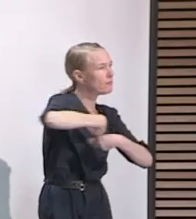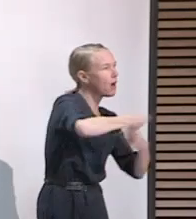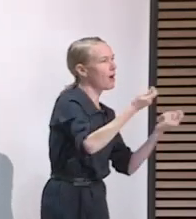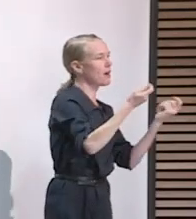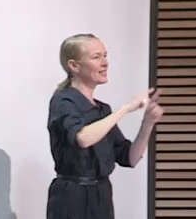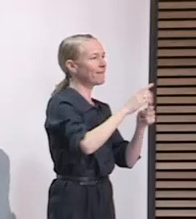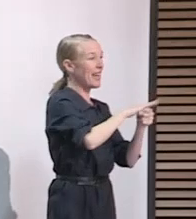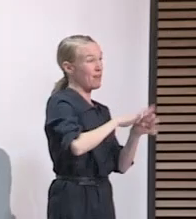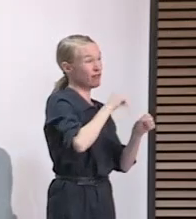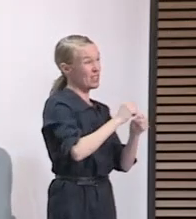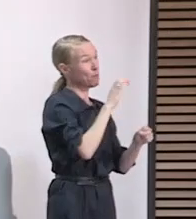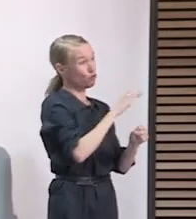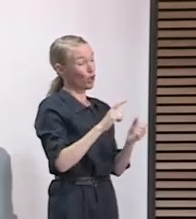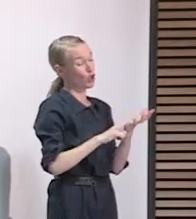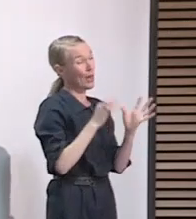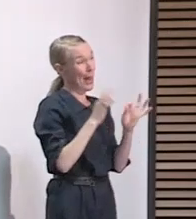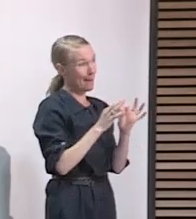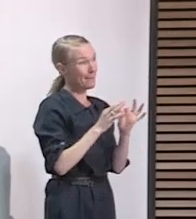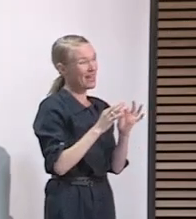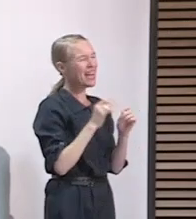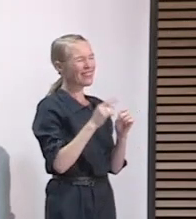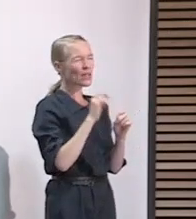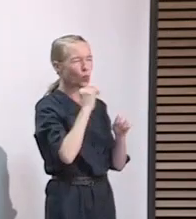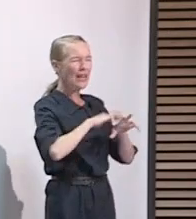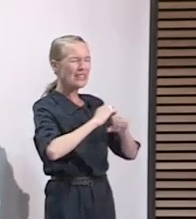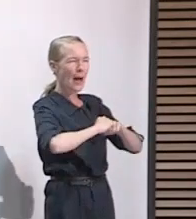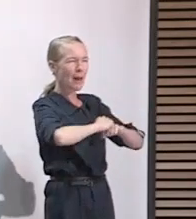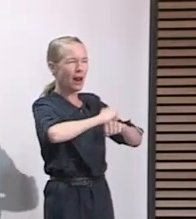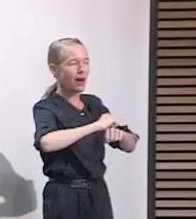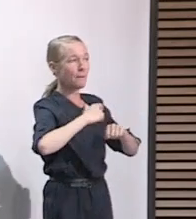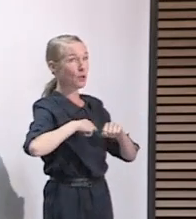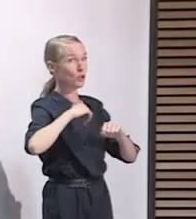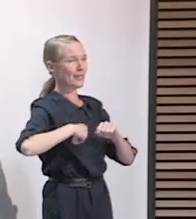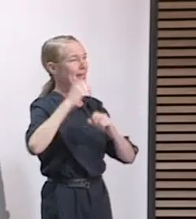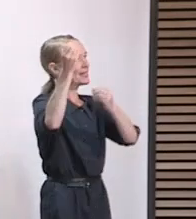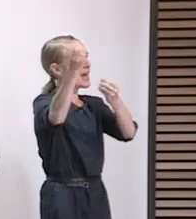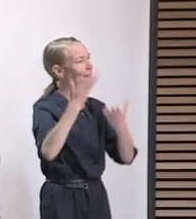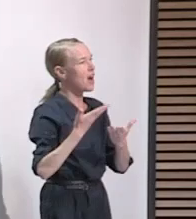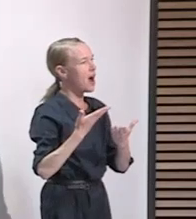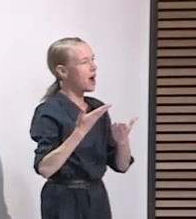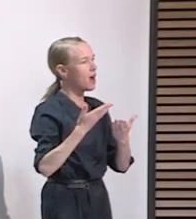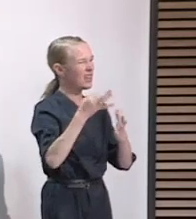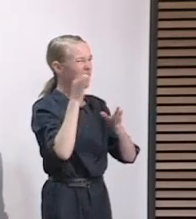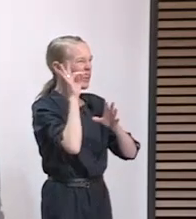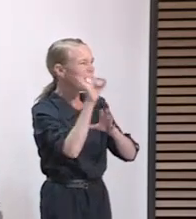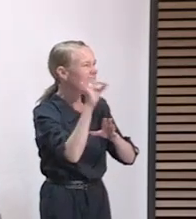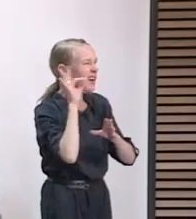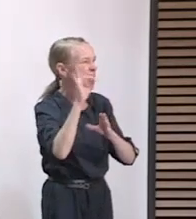processing 4,000 samples taken from Auckland. This load balancing means that the -